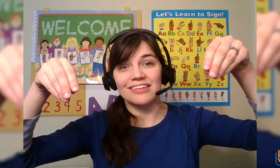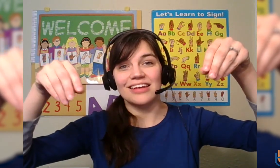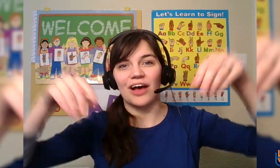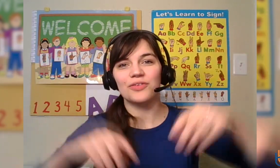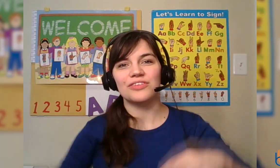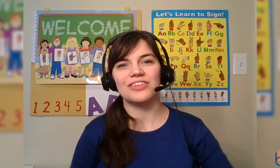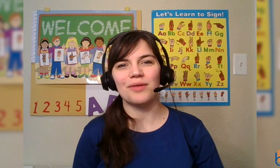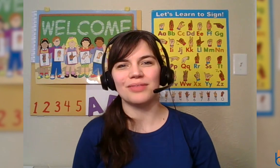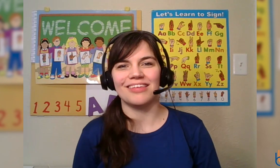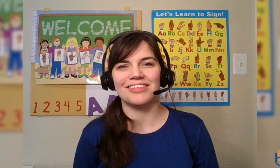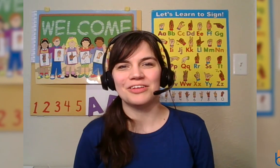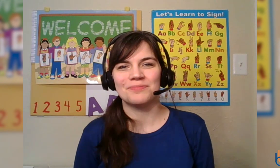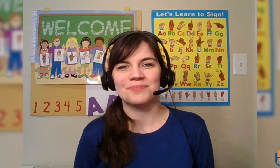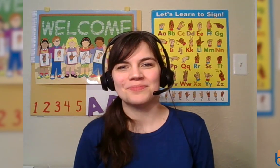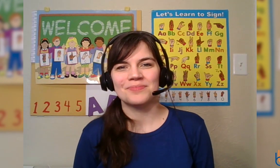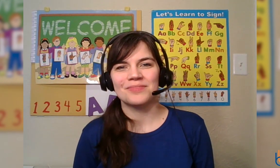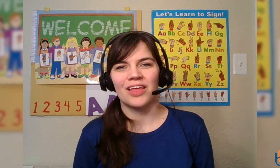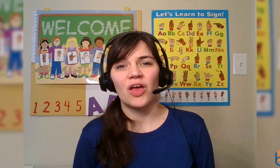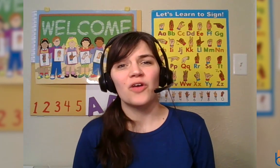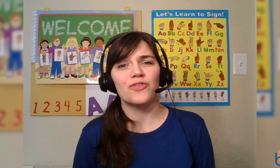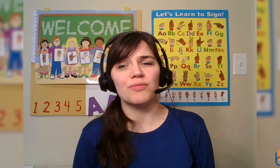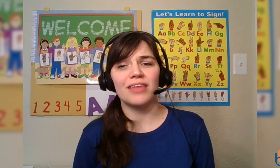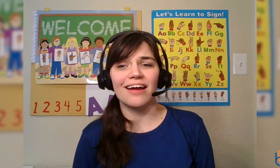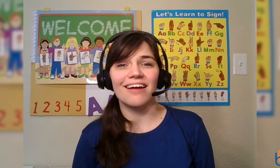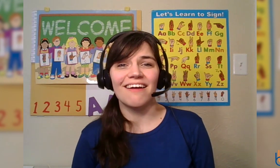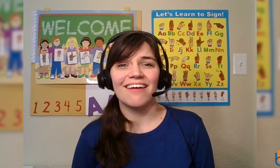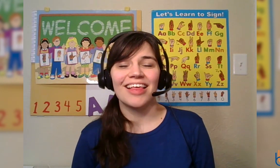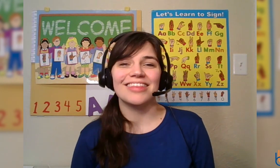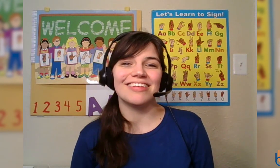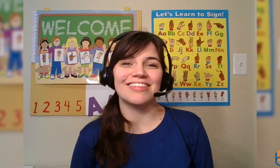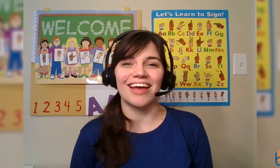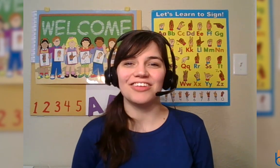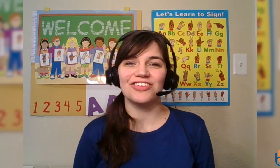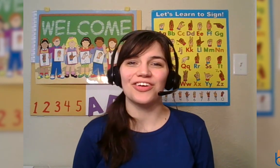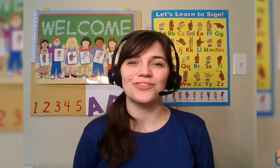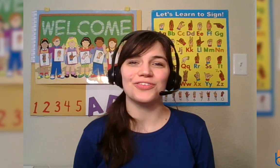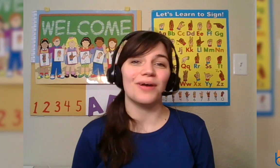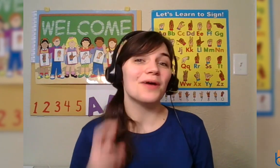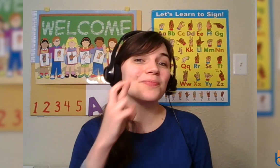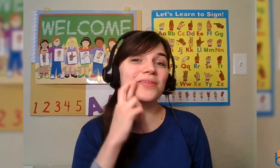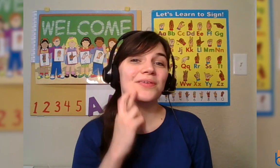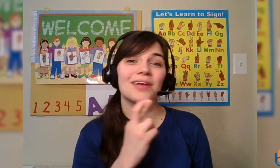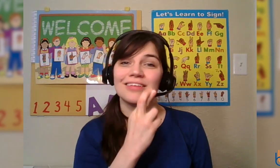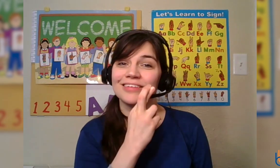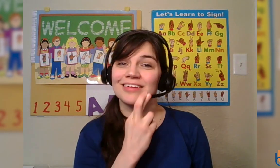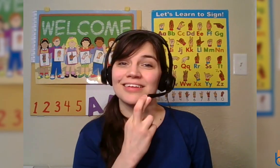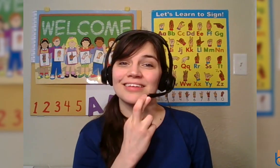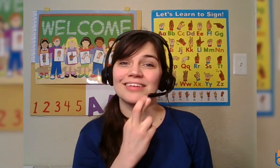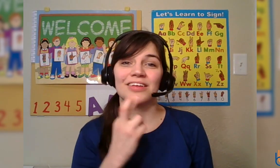now to that place. From there, they decided to go to a *sign*